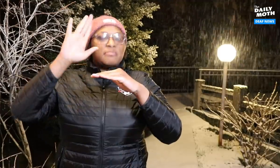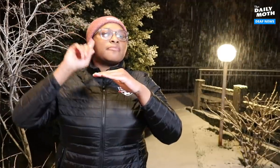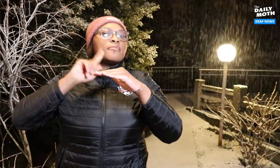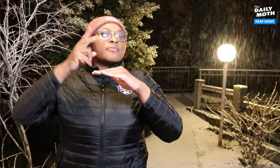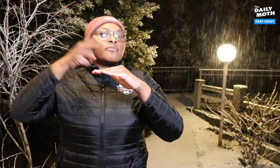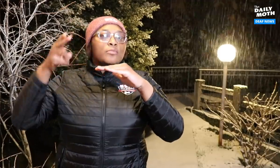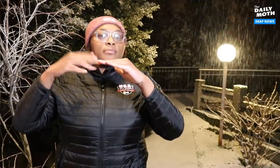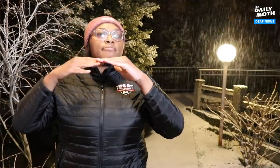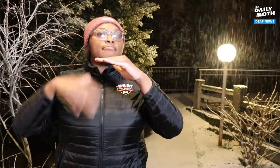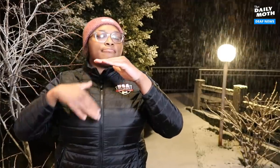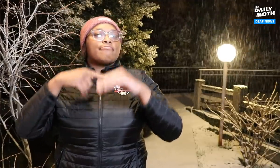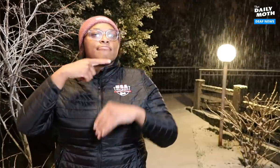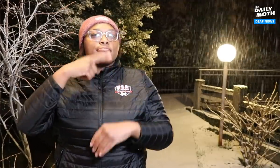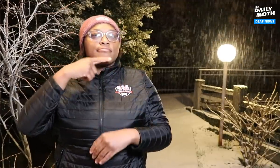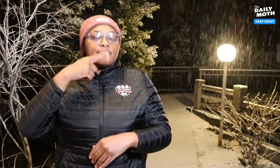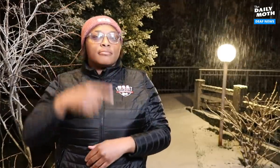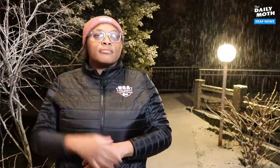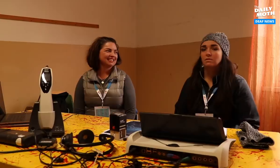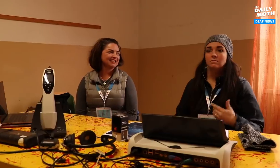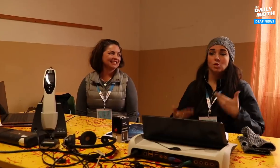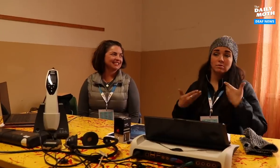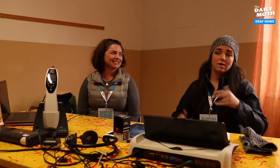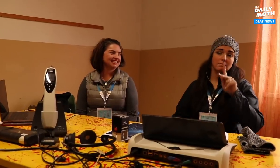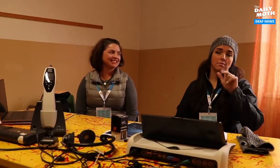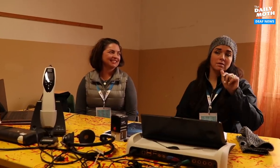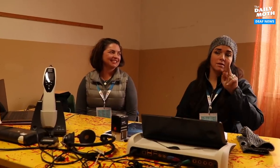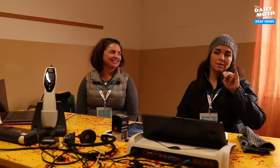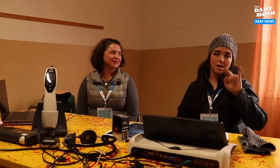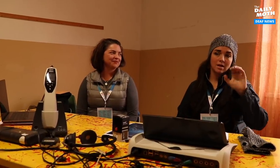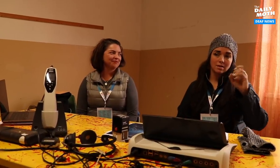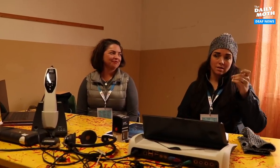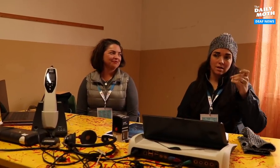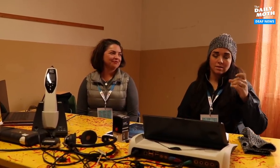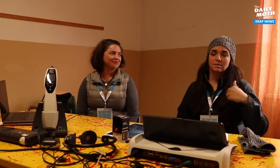which is either deaf or hard of hearing. Below that means you’re hearing. I’m Kalani Cox.